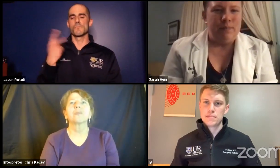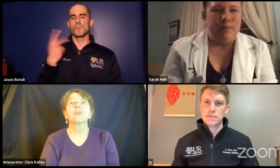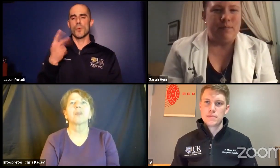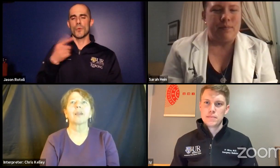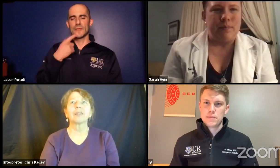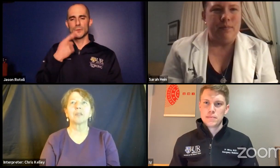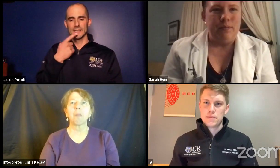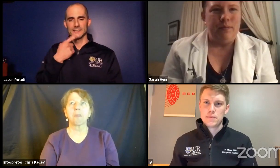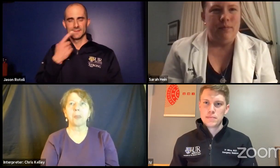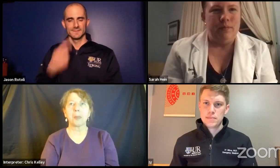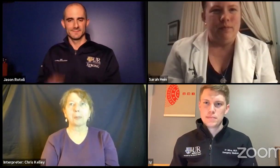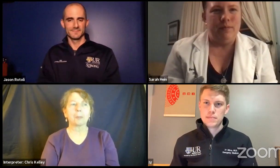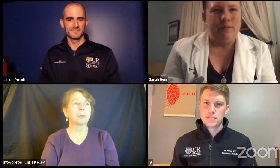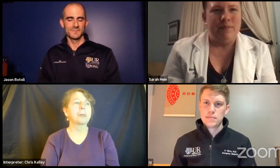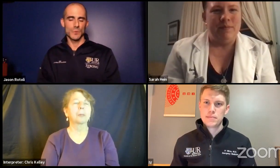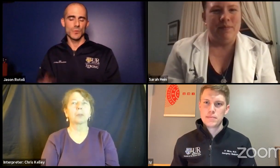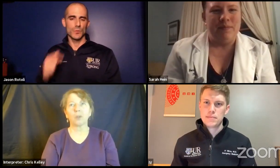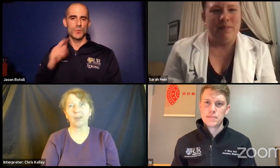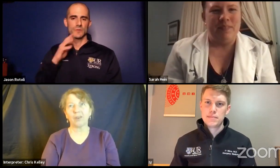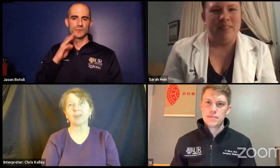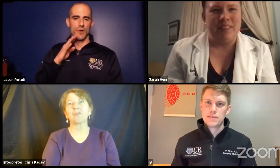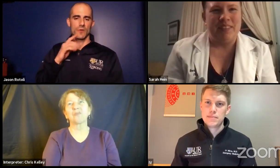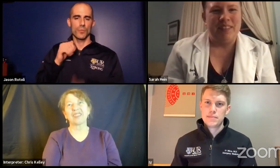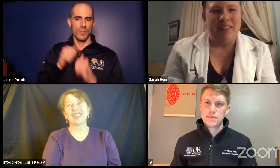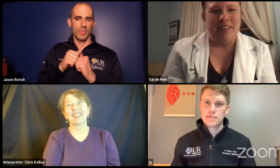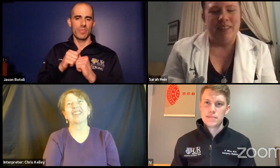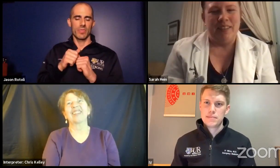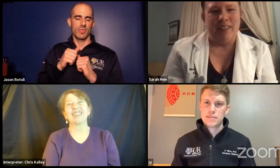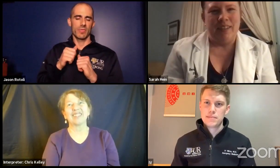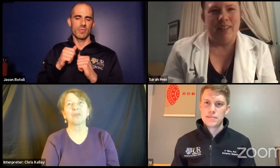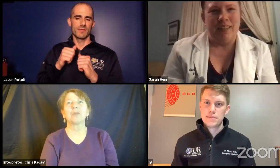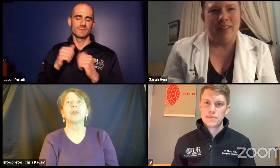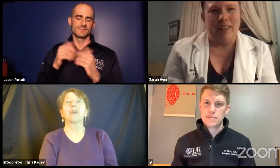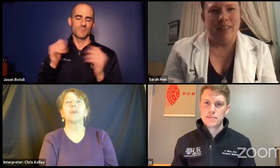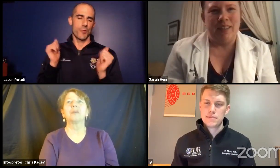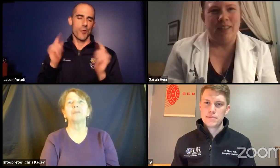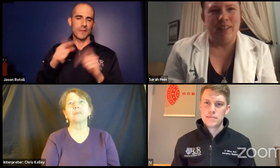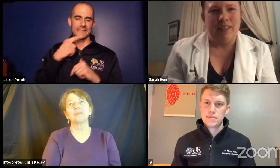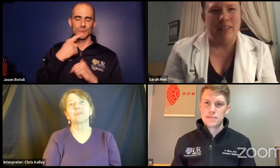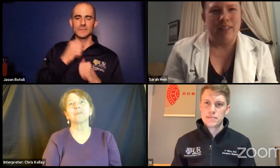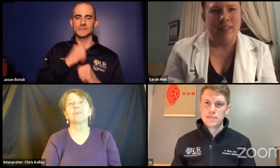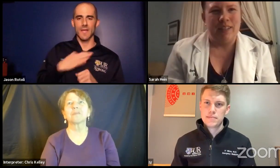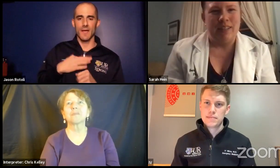emergency room they have a right to be seen and they have a right to medical care. And that's what